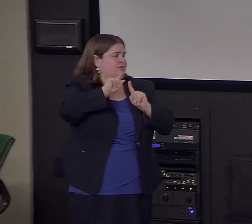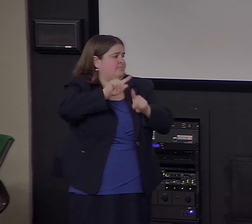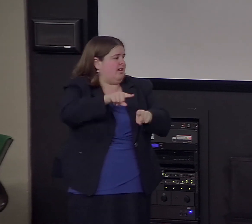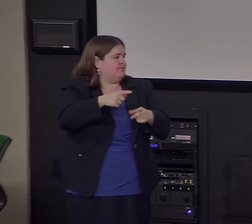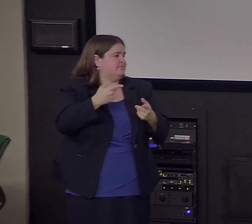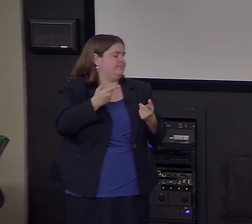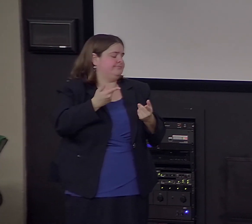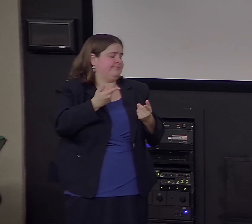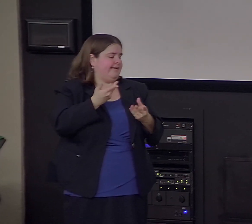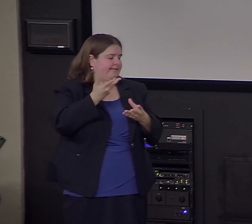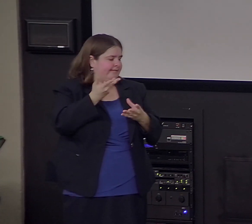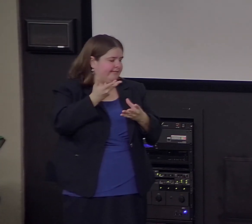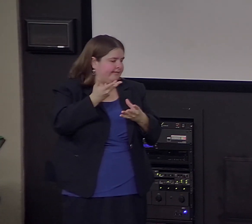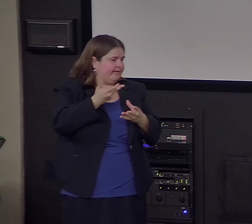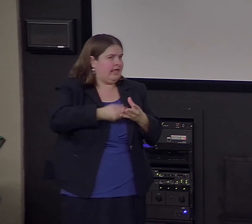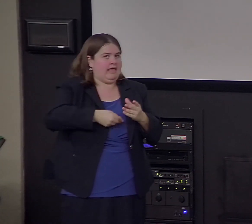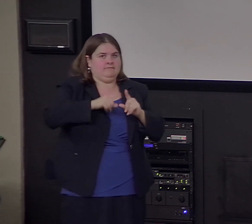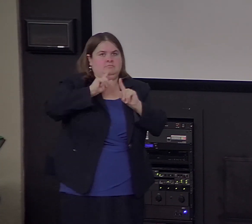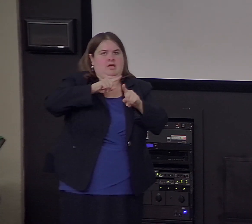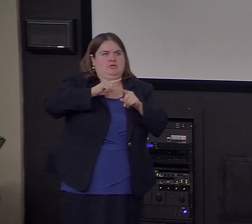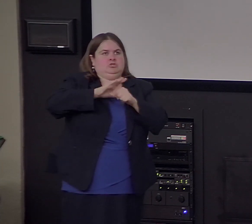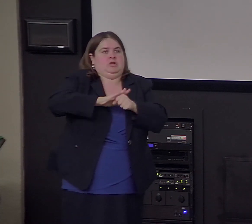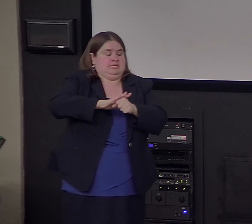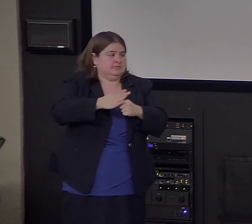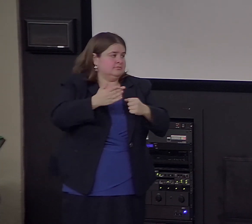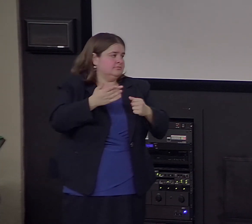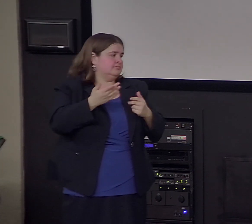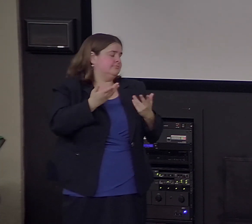the hyporesponsivity could be the HPA access